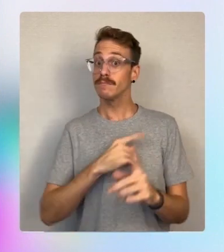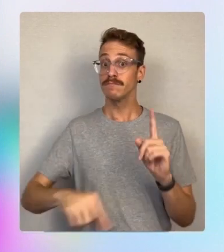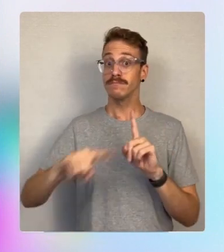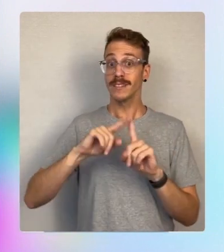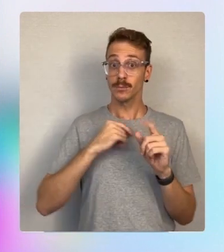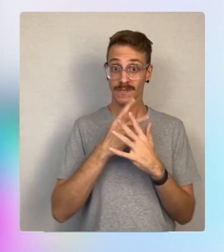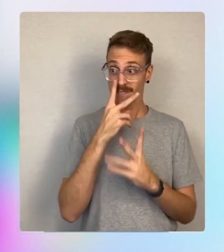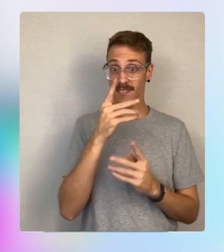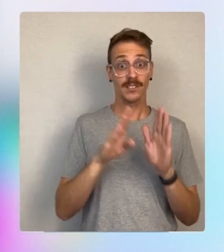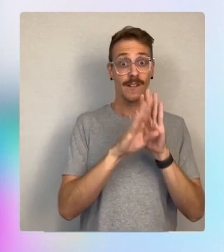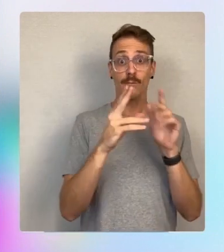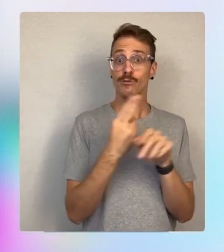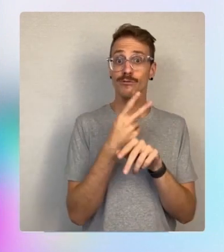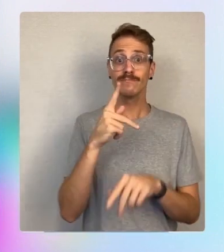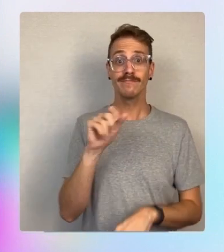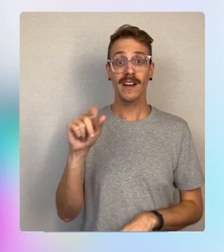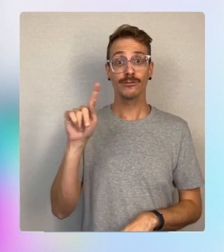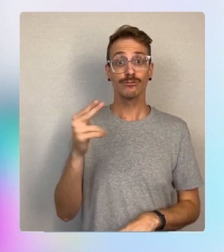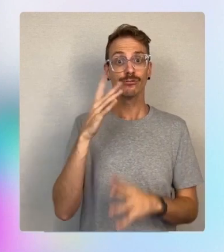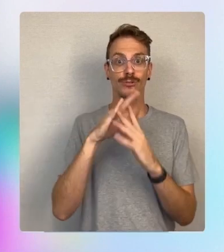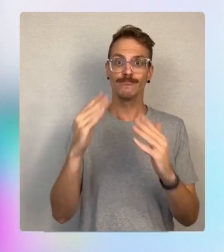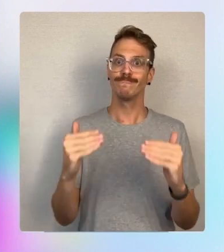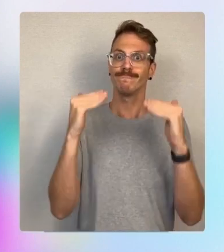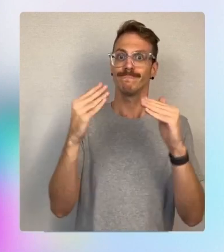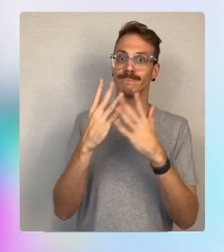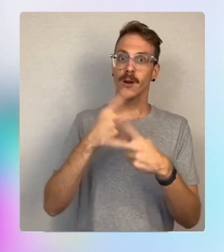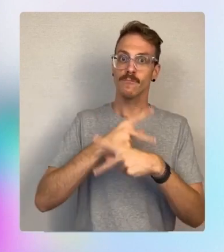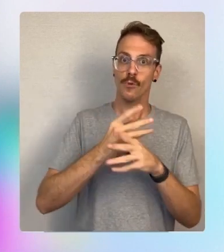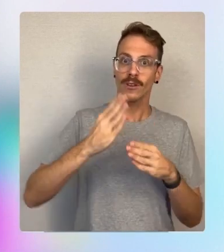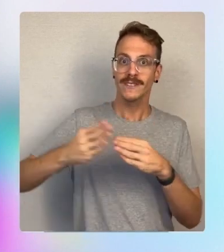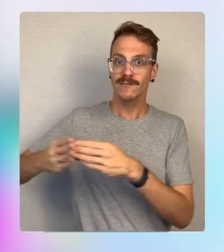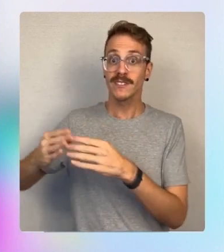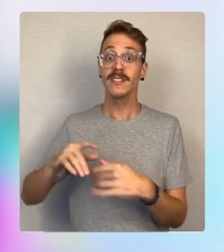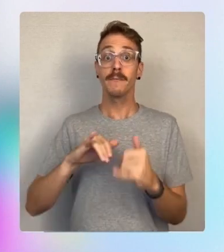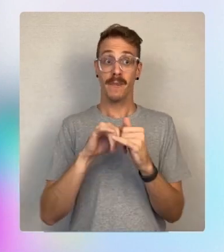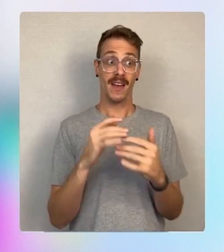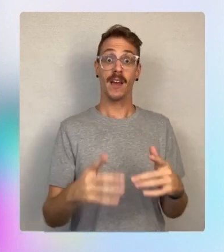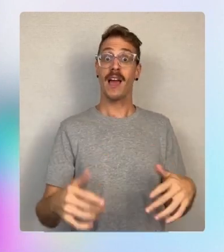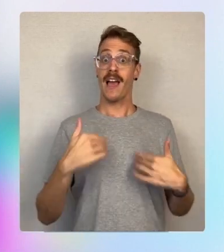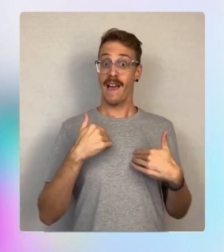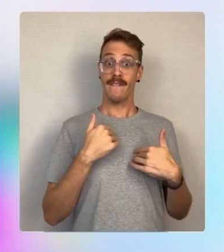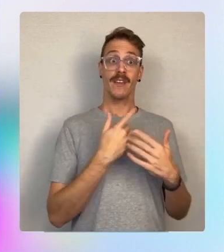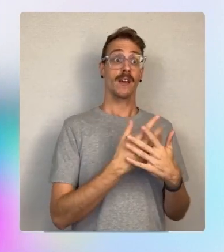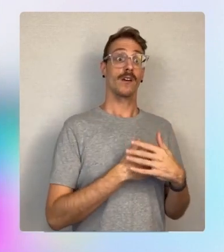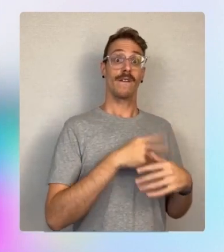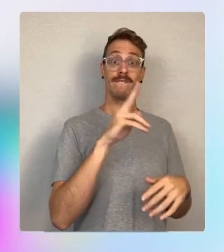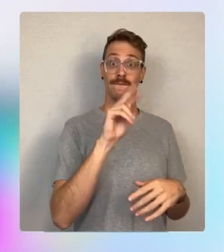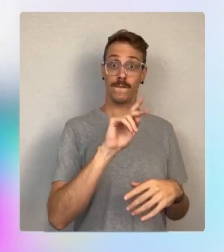using Passthrough to enhance productivity by combining virtual screens with physical tools.